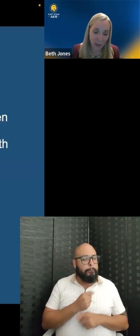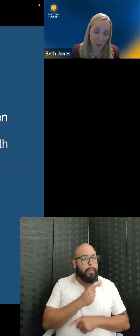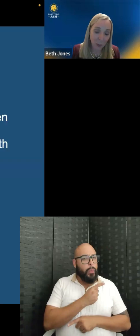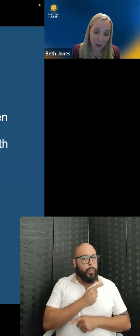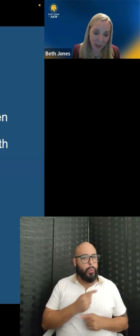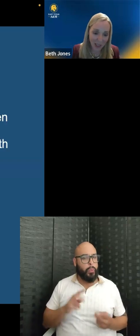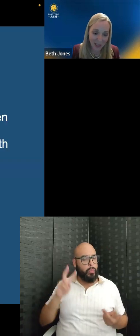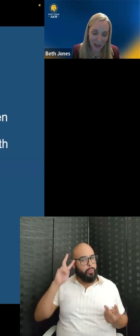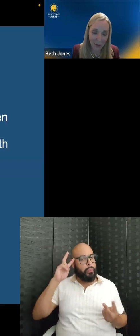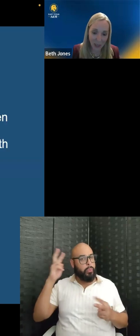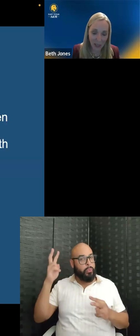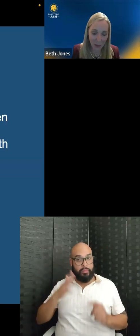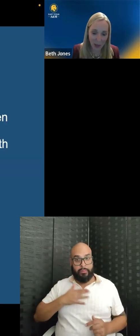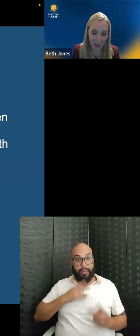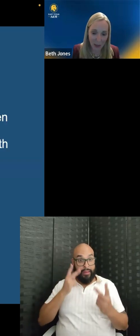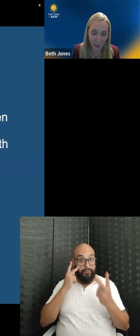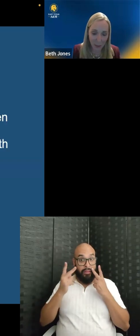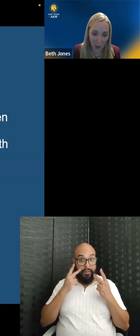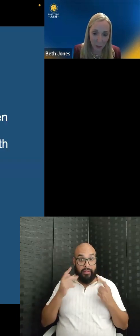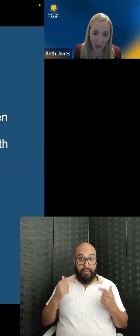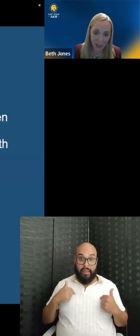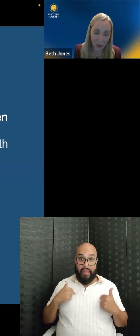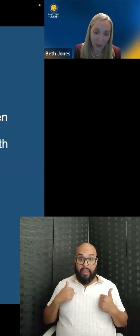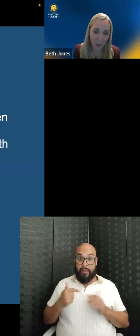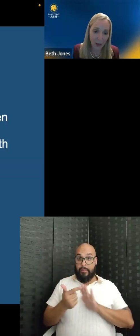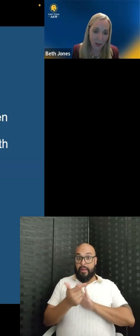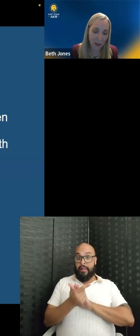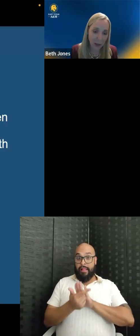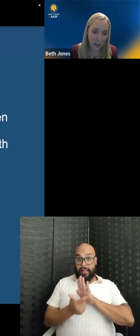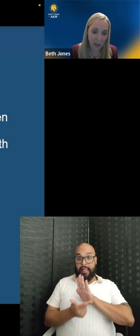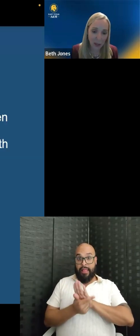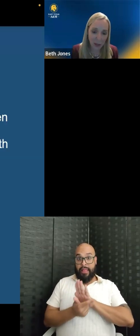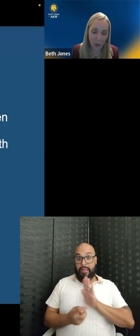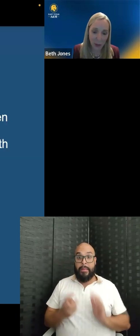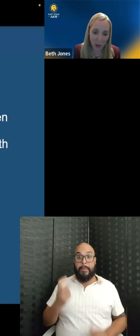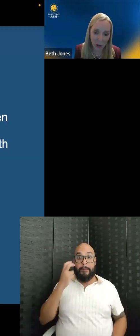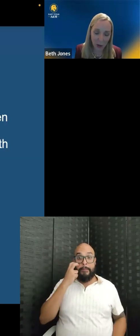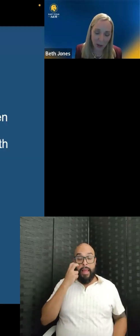For example, in my vision, I'm legally blind. I'm right at 2200 and so is my daughter.